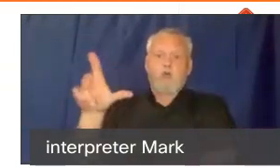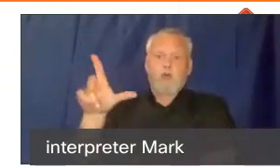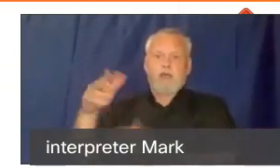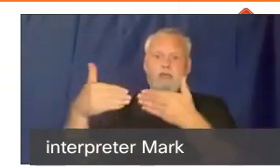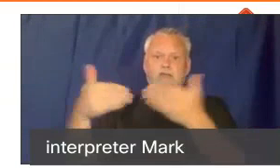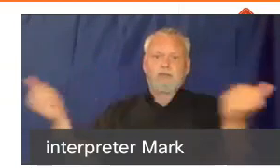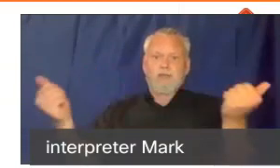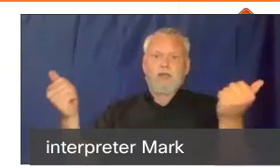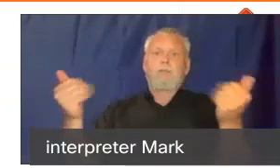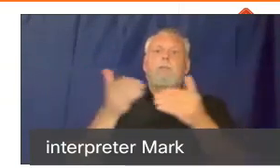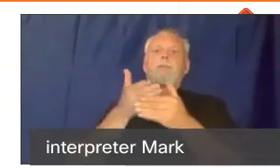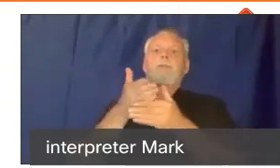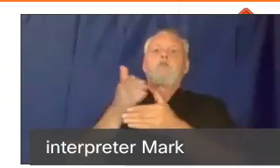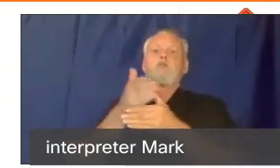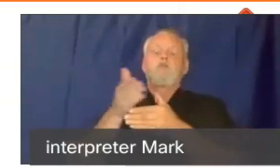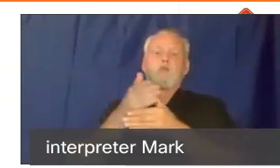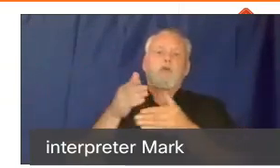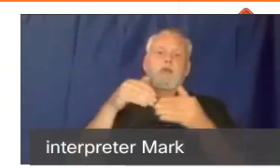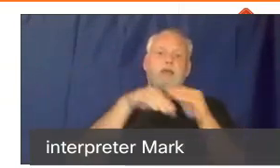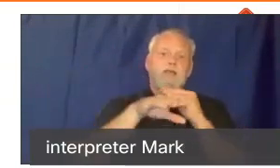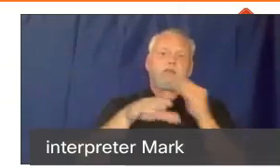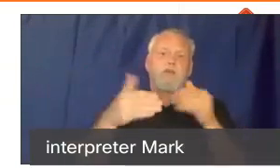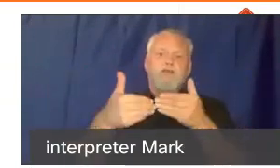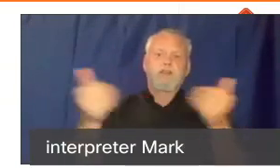The access for the guidance, so we had that so just to protect.